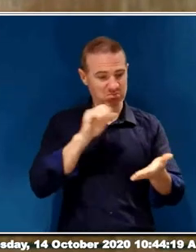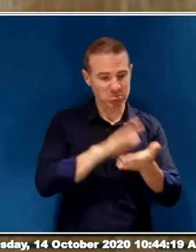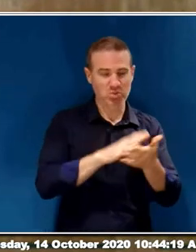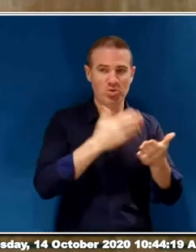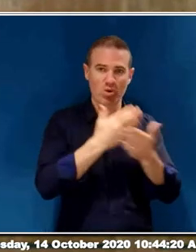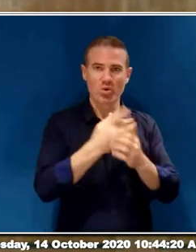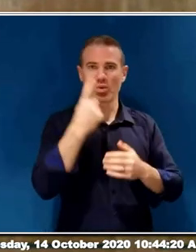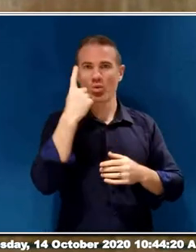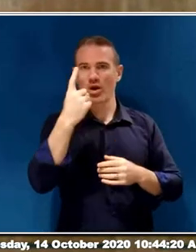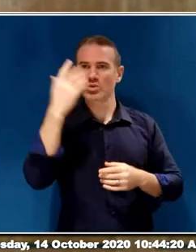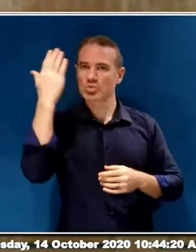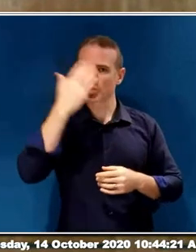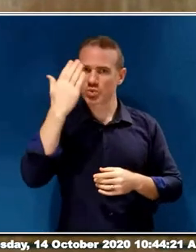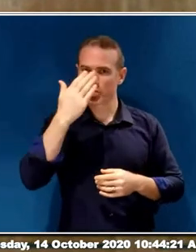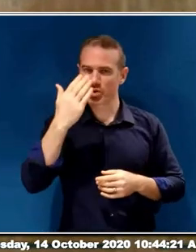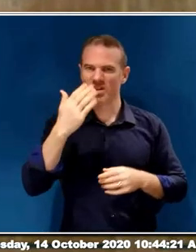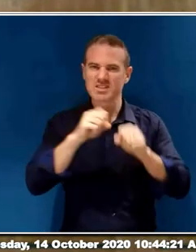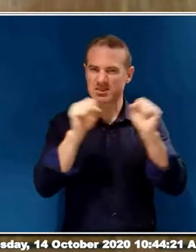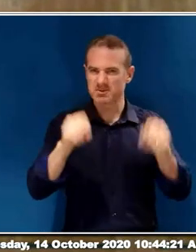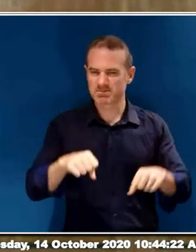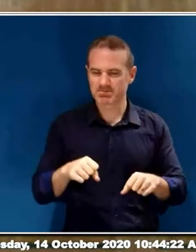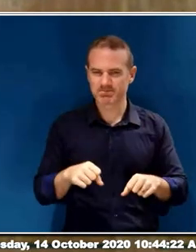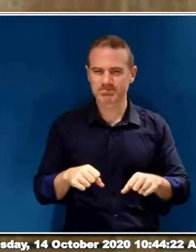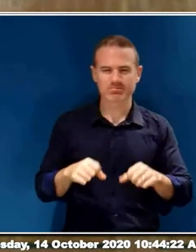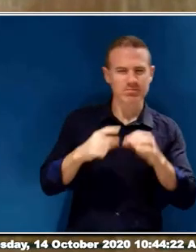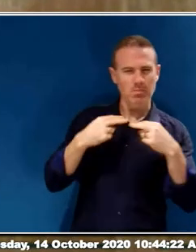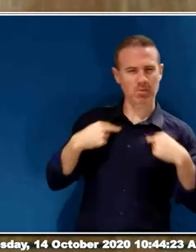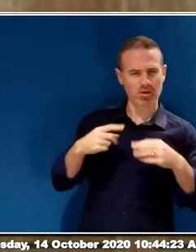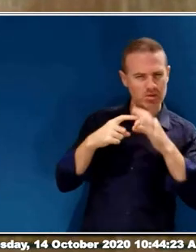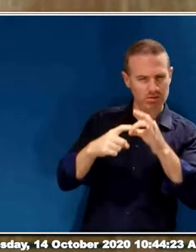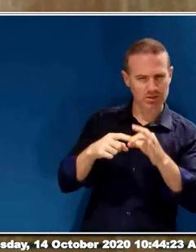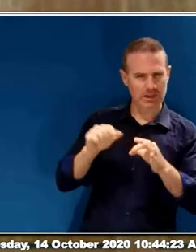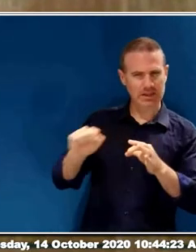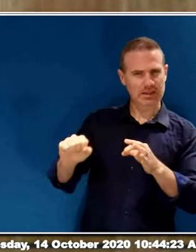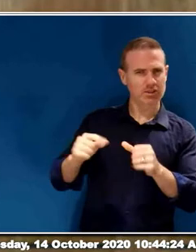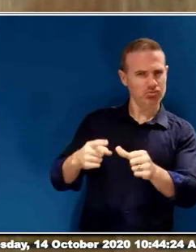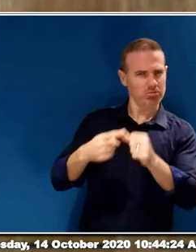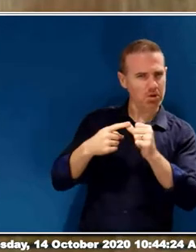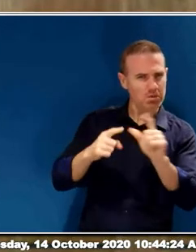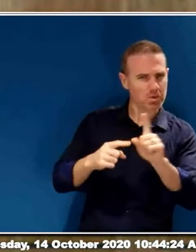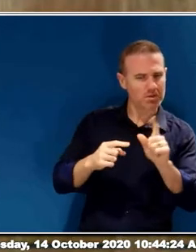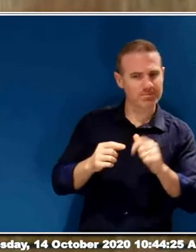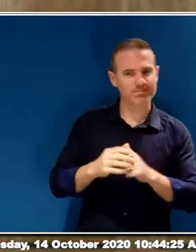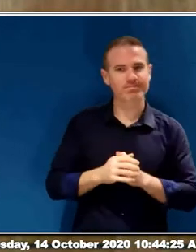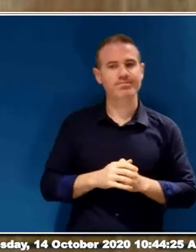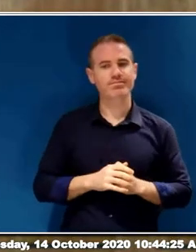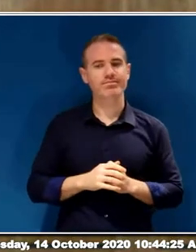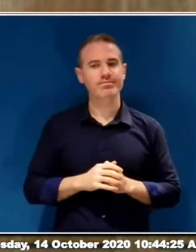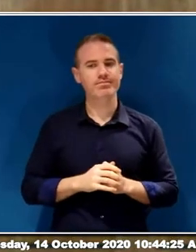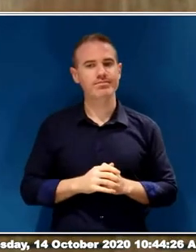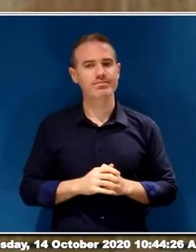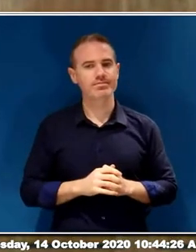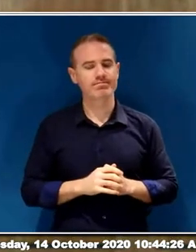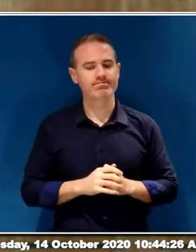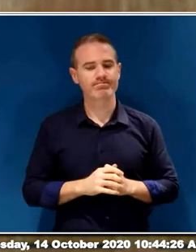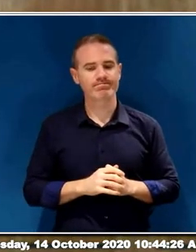He asked --- he said, "If you don't F-off I'm going to get